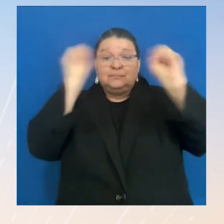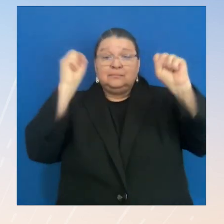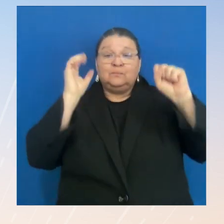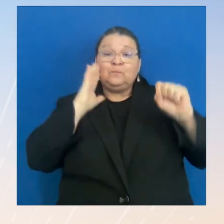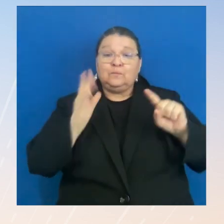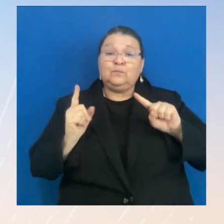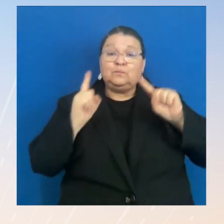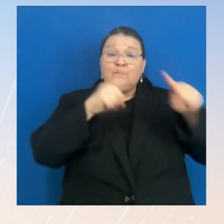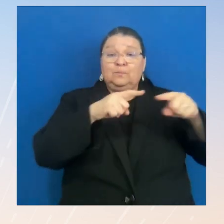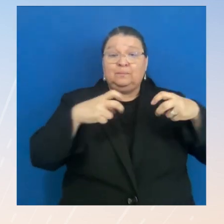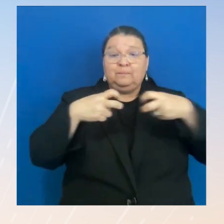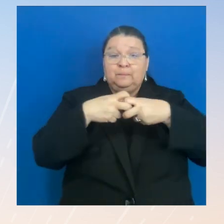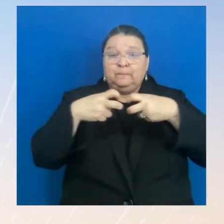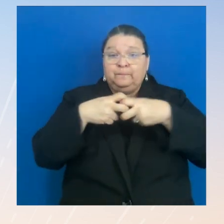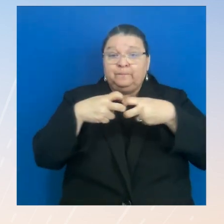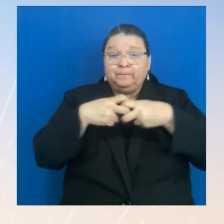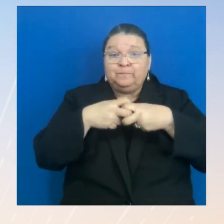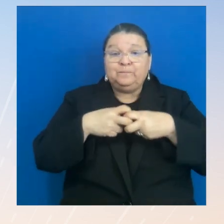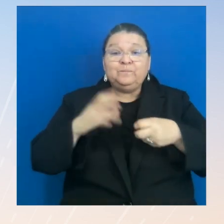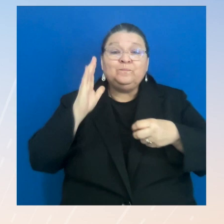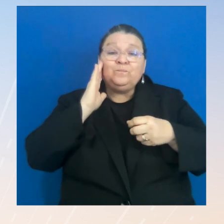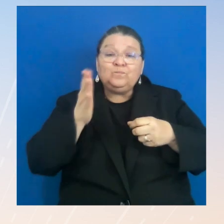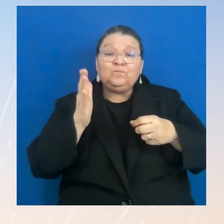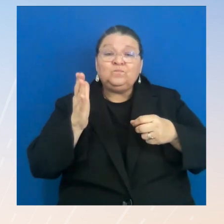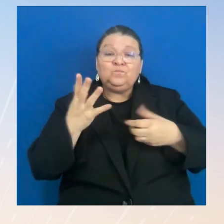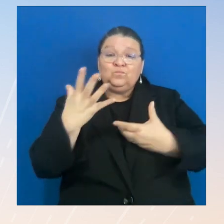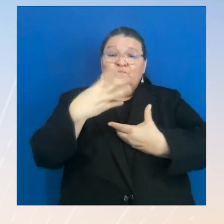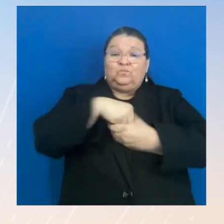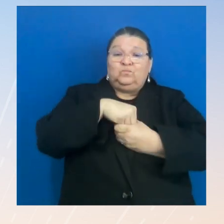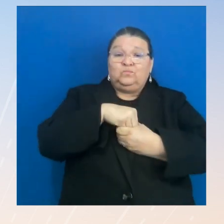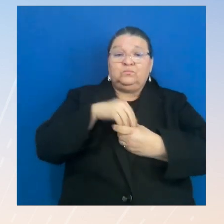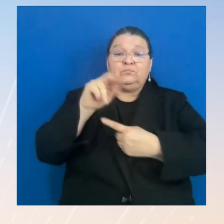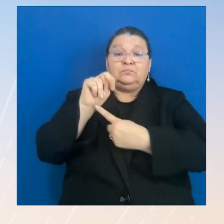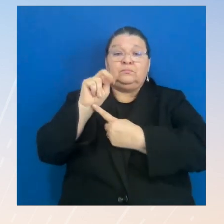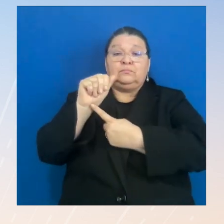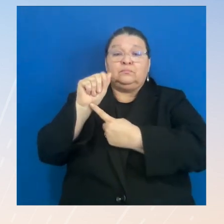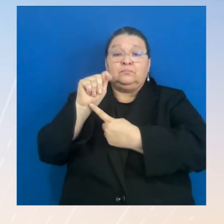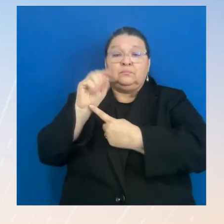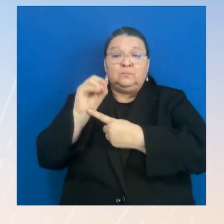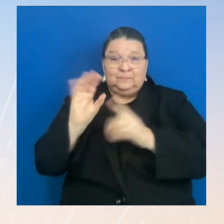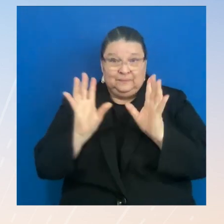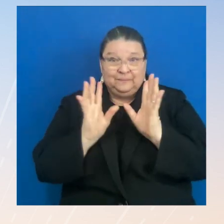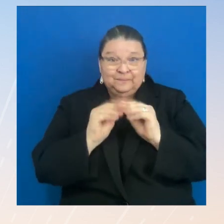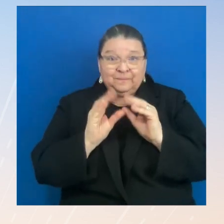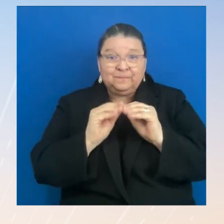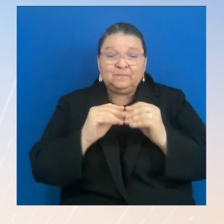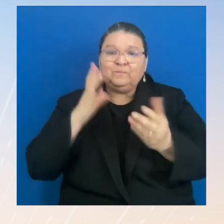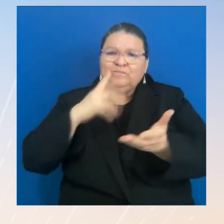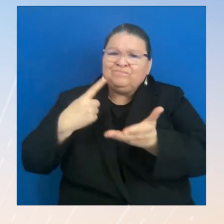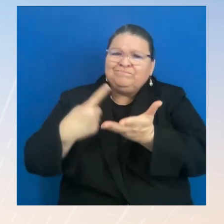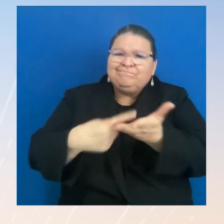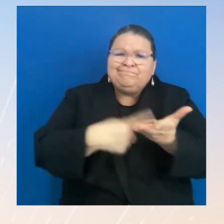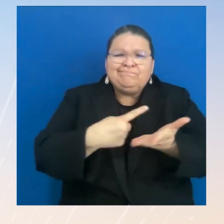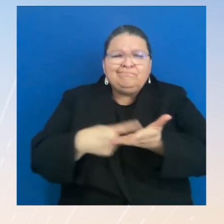to discuss ongoing deterrence and defense efforts in response to Russia's unprovoked and unjustified attack on Ukraine,